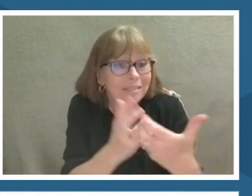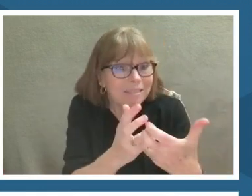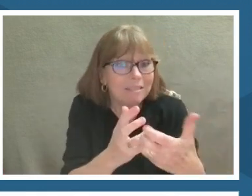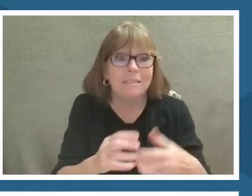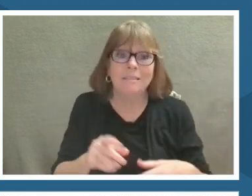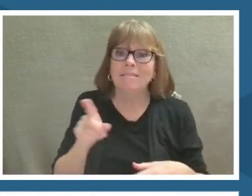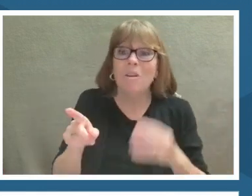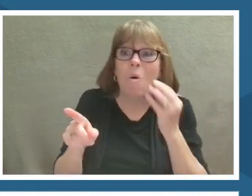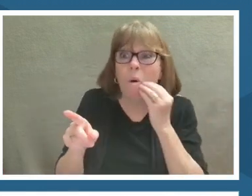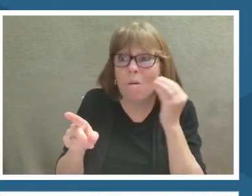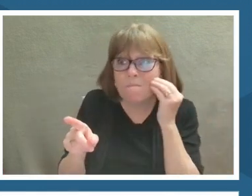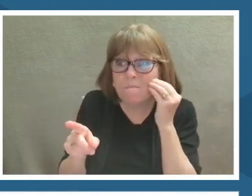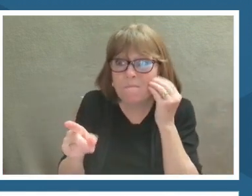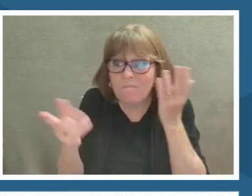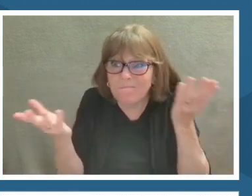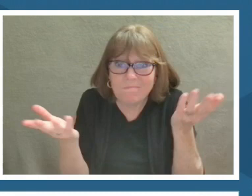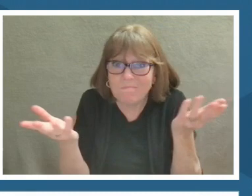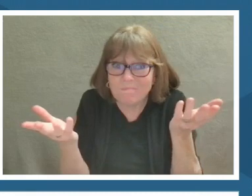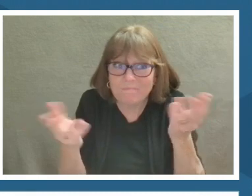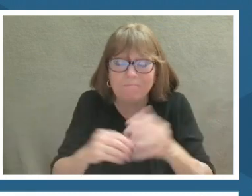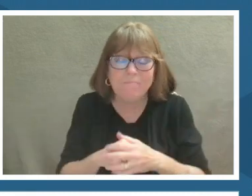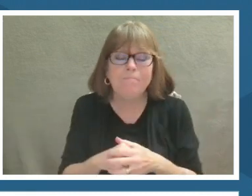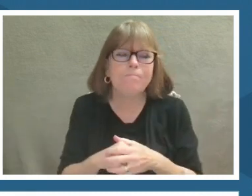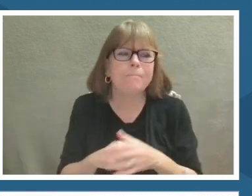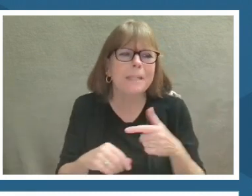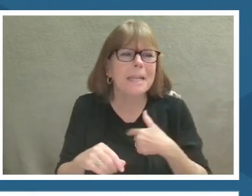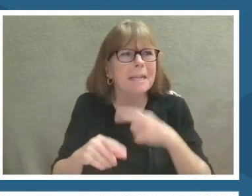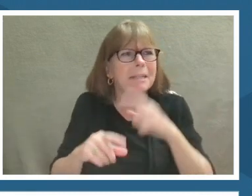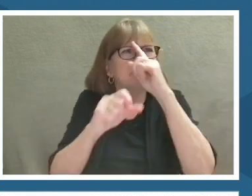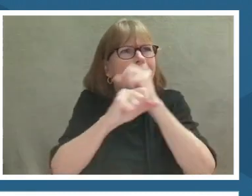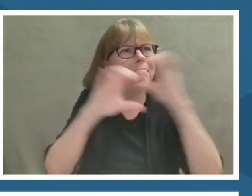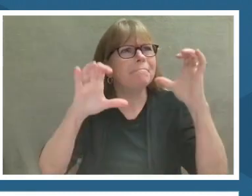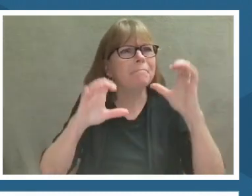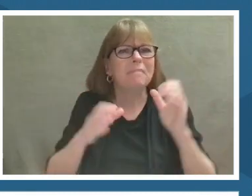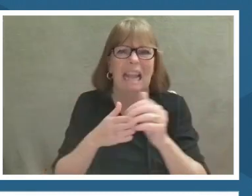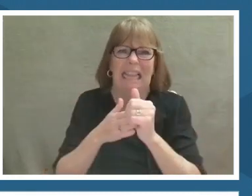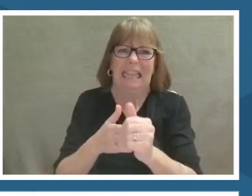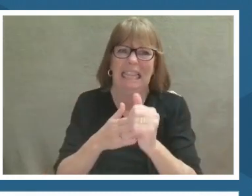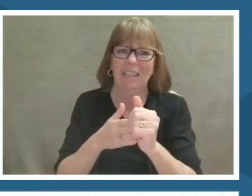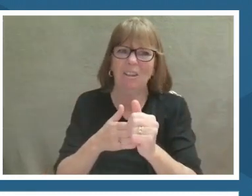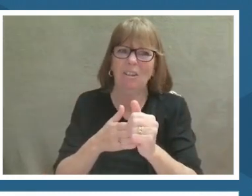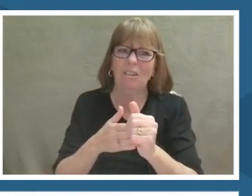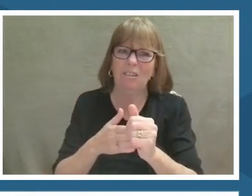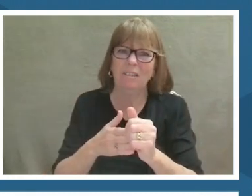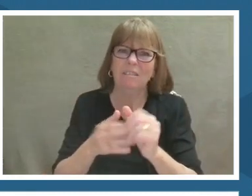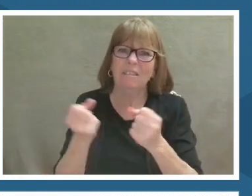um things like leadership support kelly